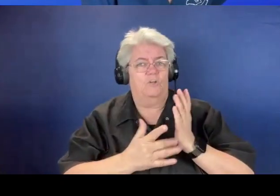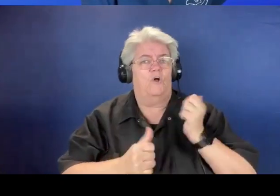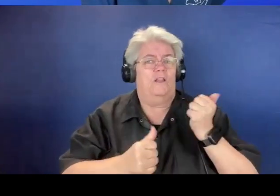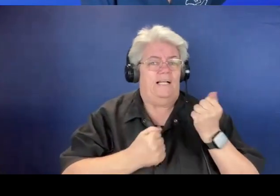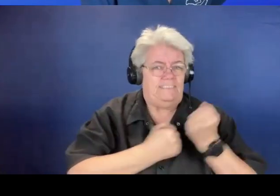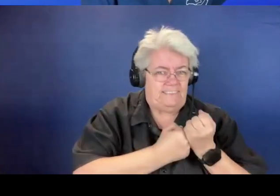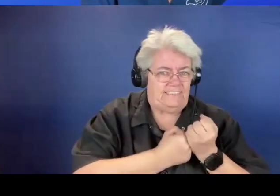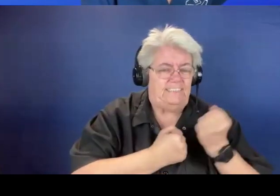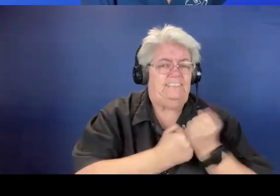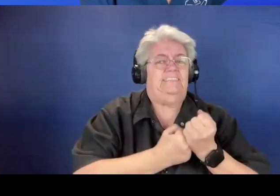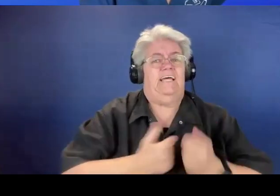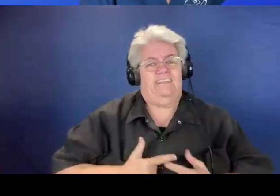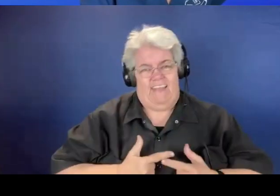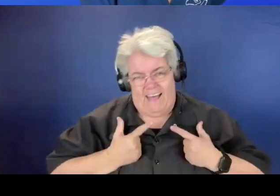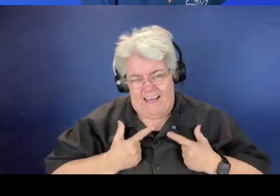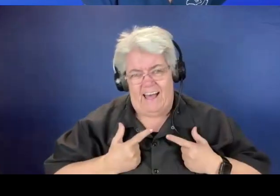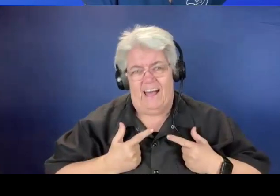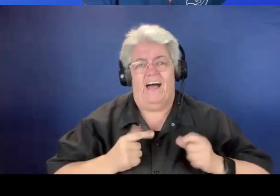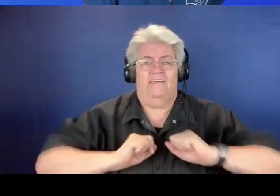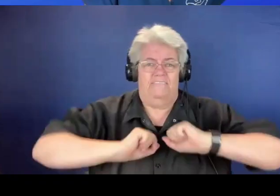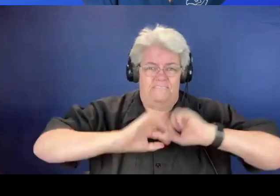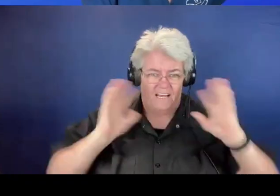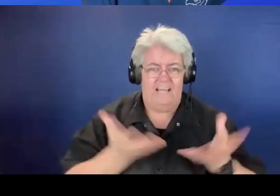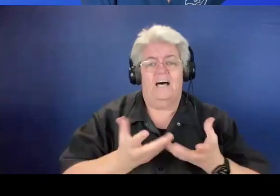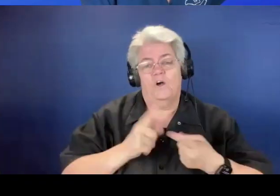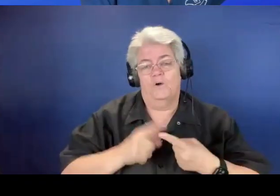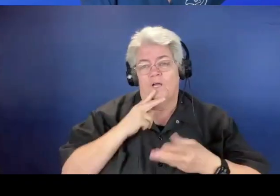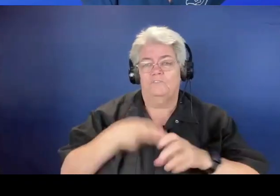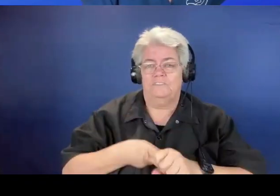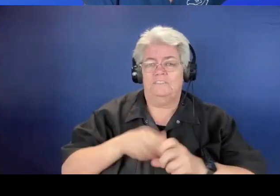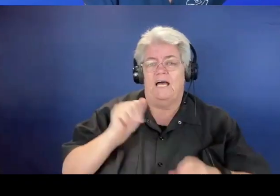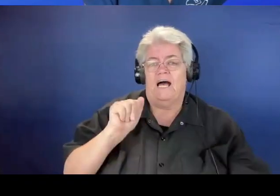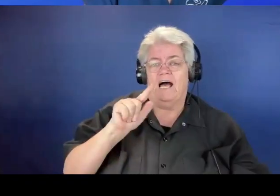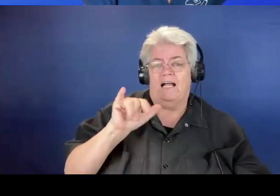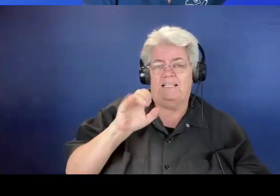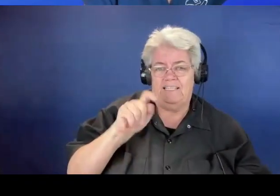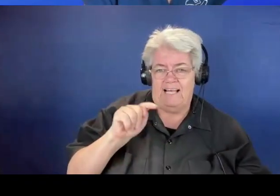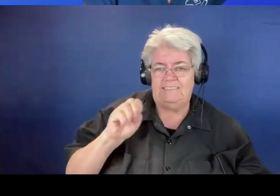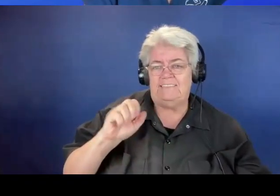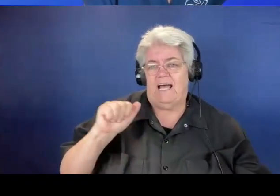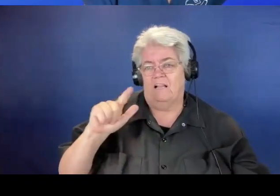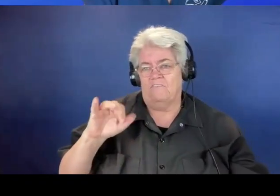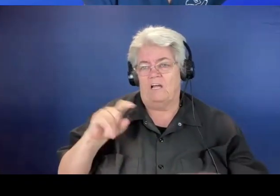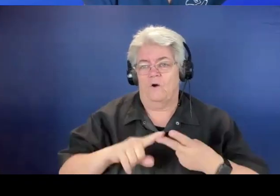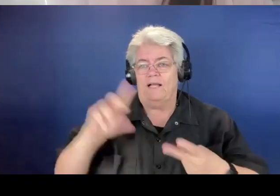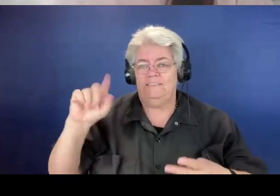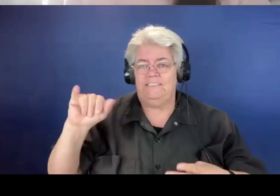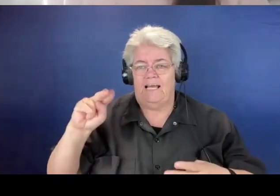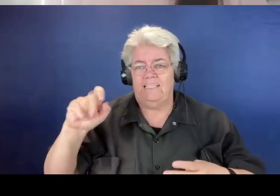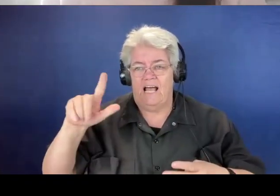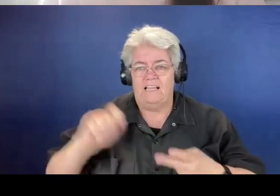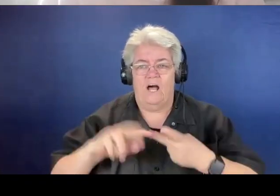We are joined with Alliete Alfano and Daniela Reyes. Do I say did I say that right? Reyes. It's okay.